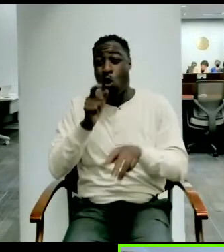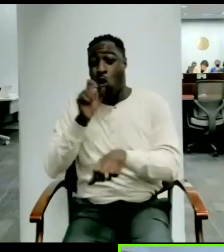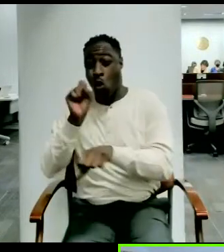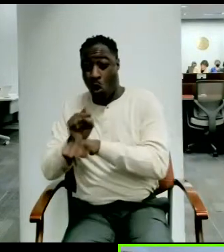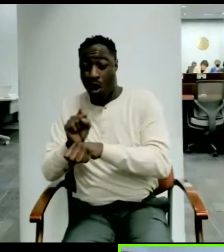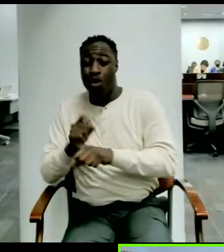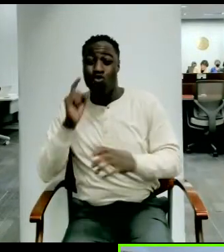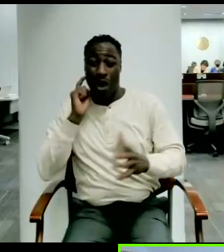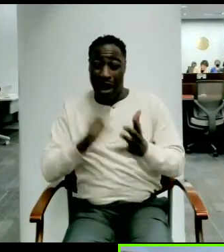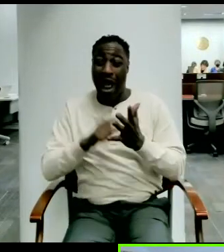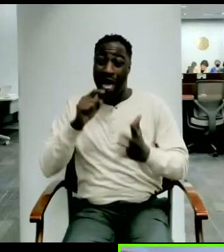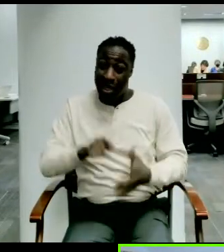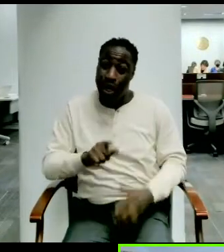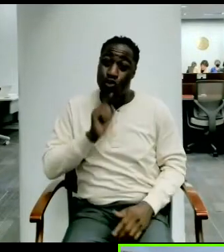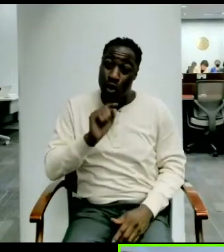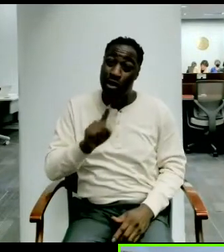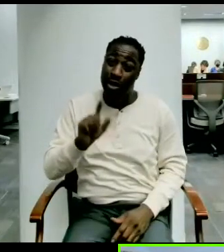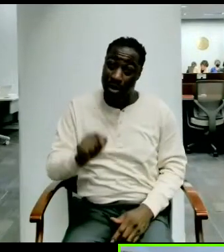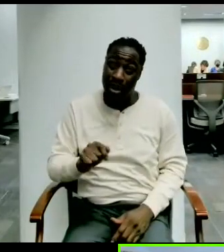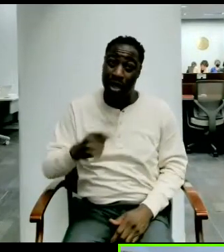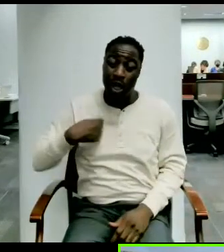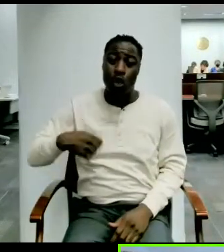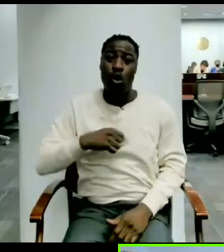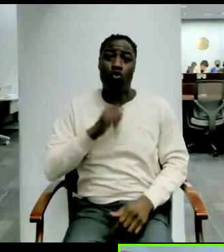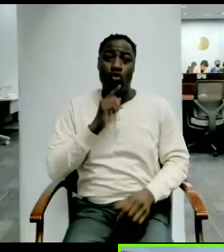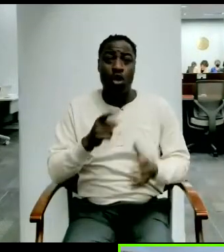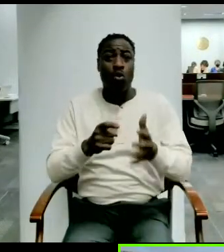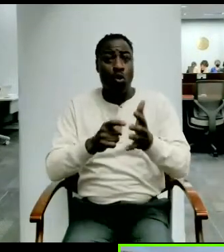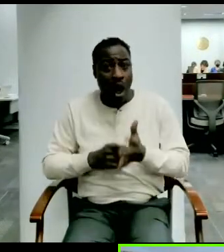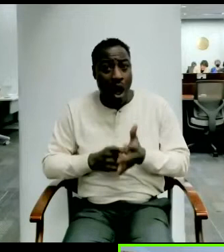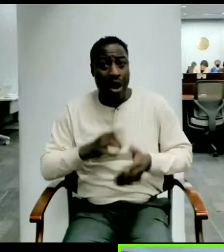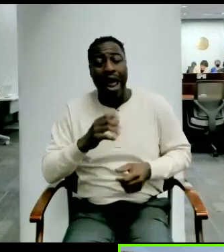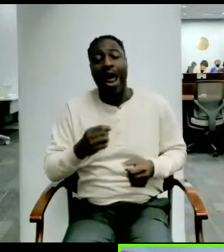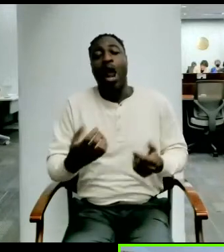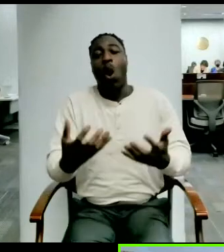is really a disability and we really are required and want to accommodate